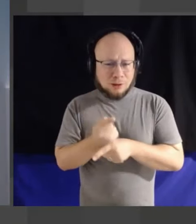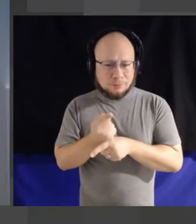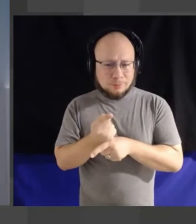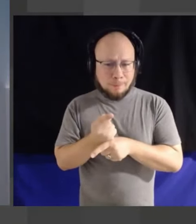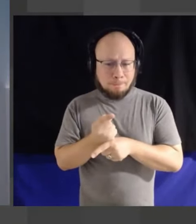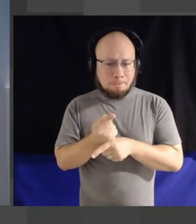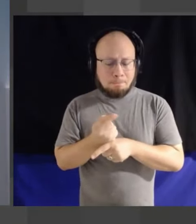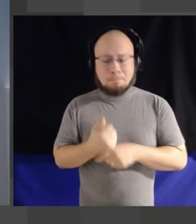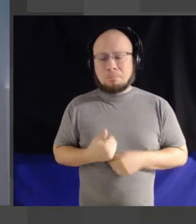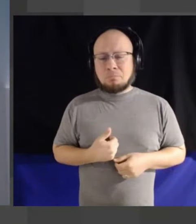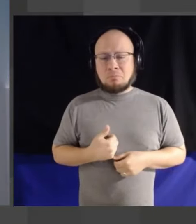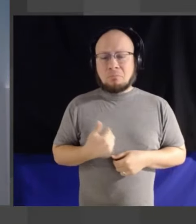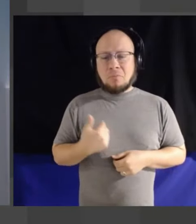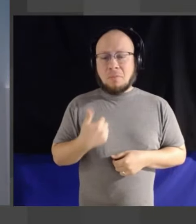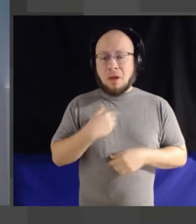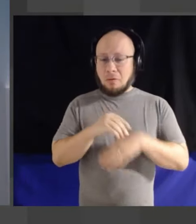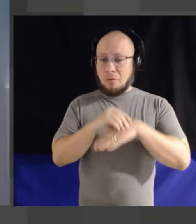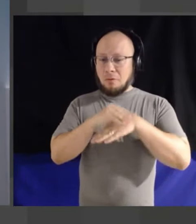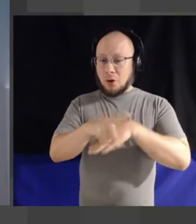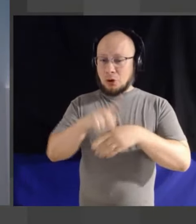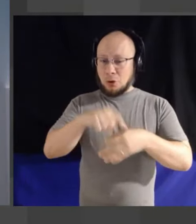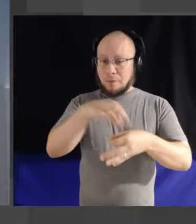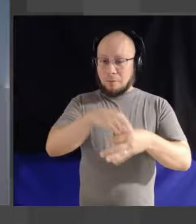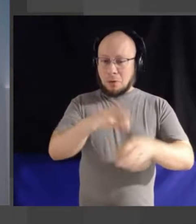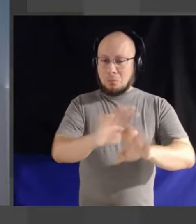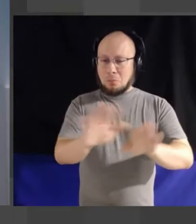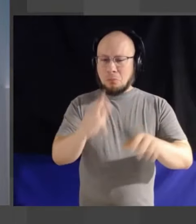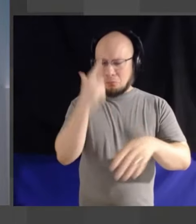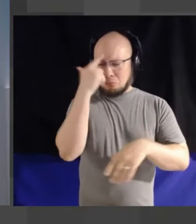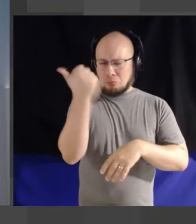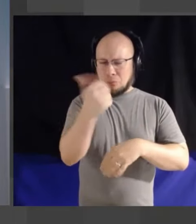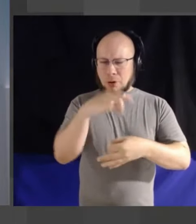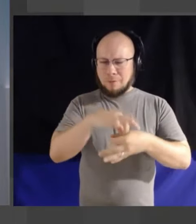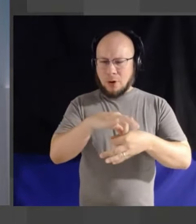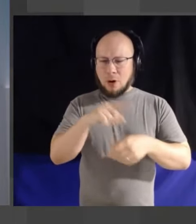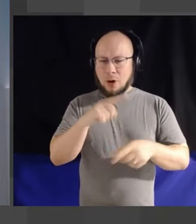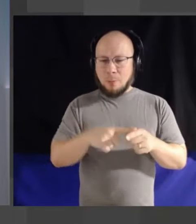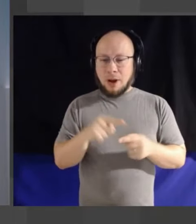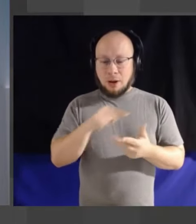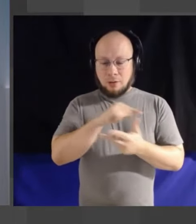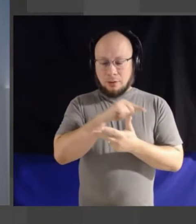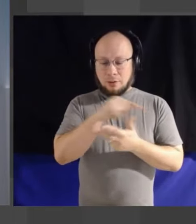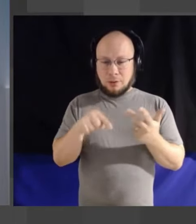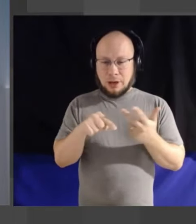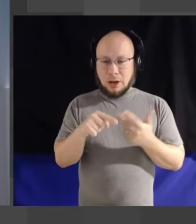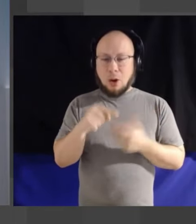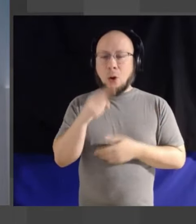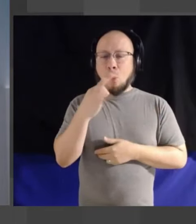I'M NOT GOING TO TELL YOU WHO SHOULD VOTE FOR BUT WHAT I AM SAYING IS•ONE OF THESE MOBS IS